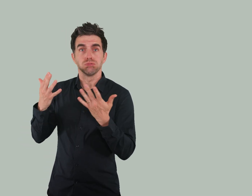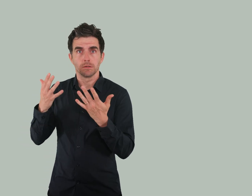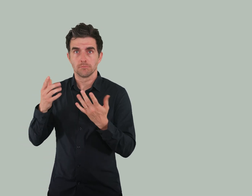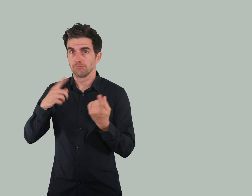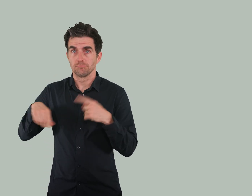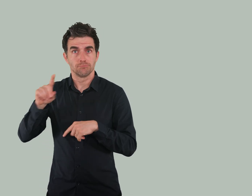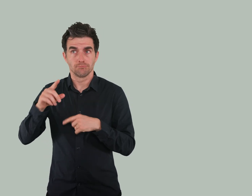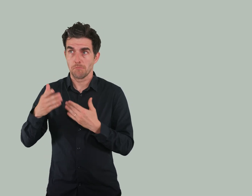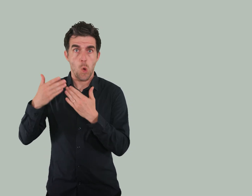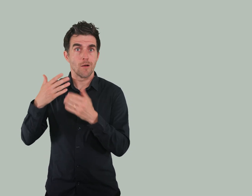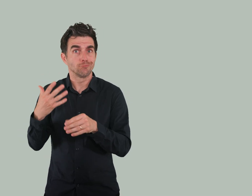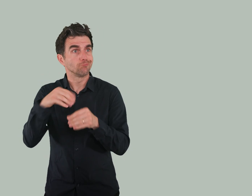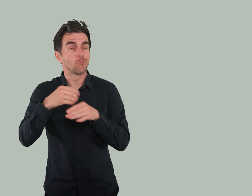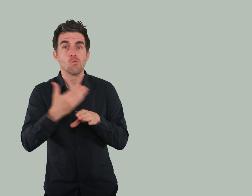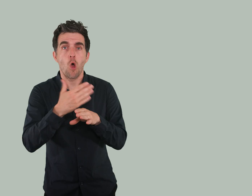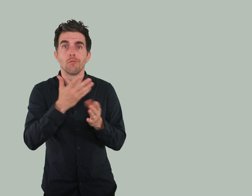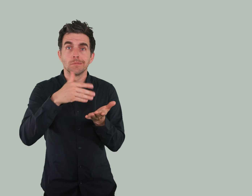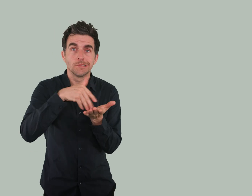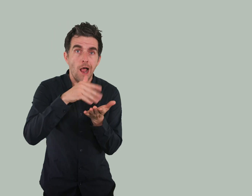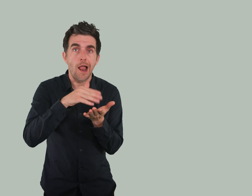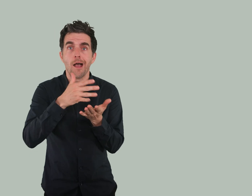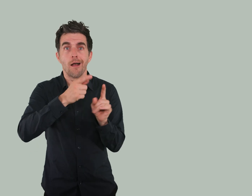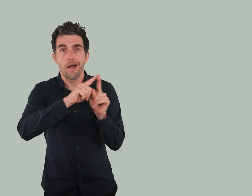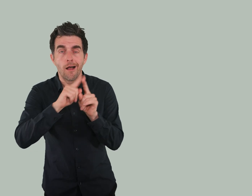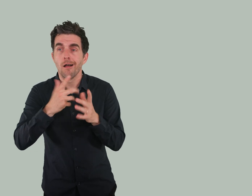but they are far more heavily represented in wholesale and retail